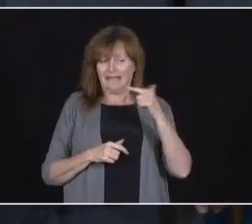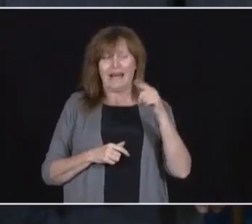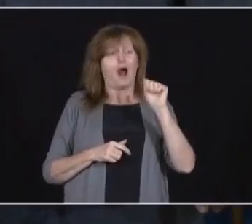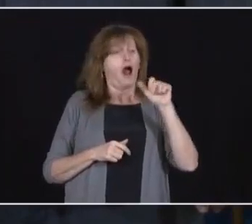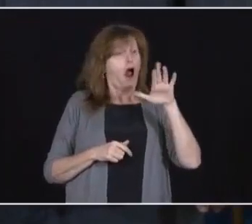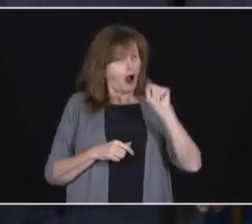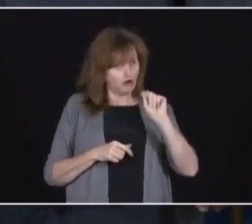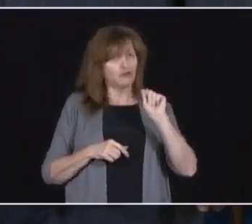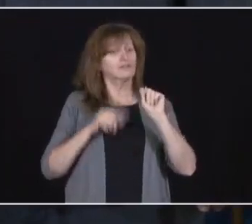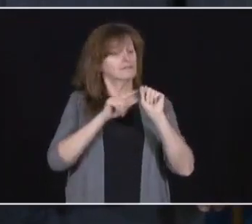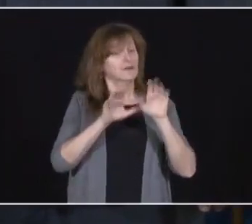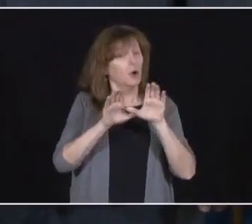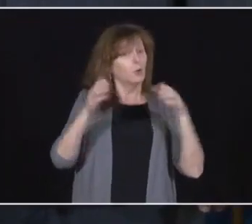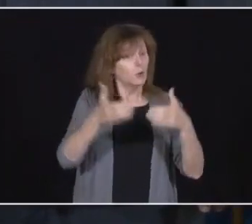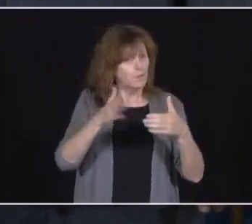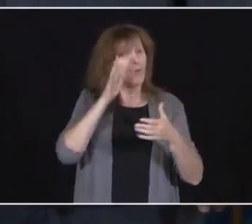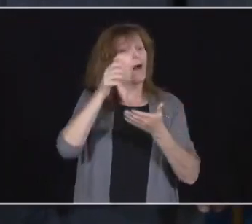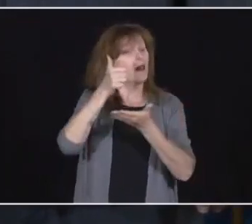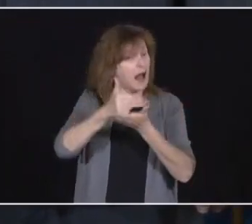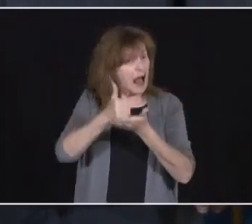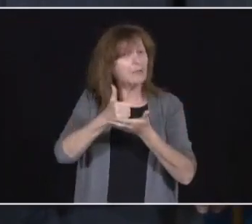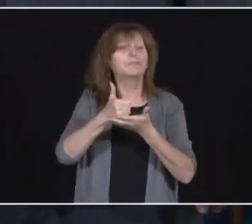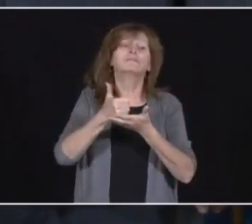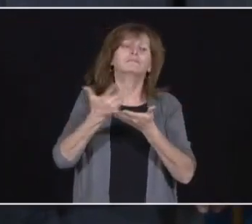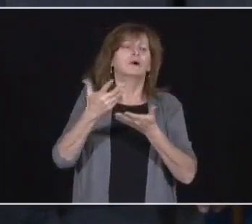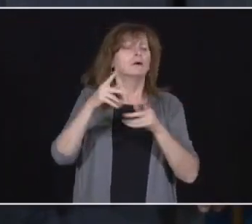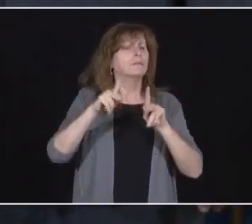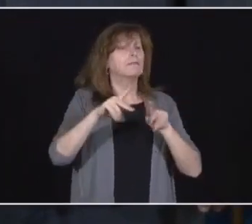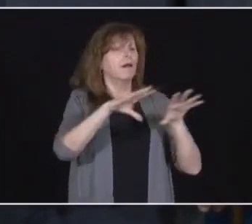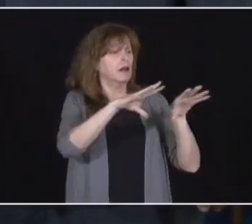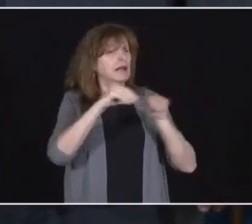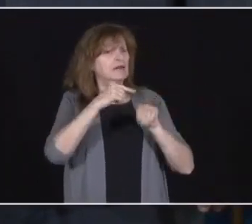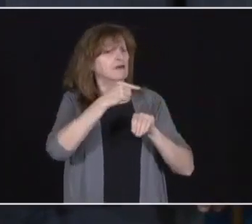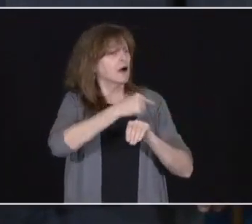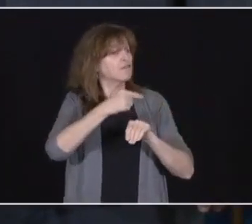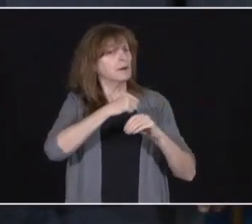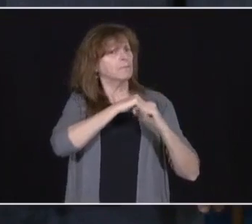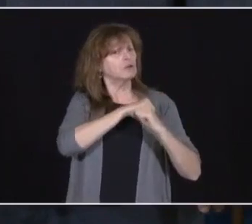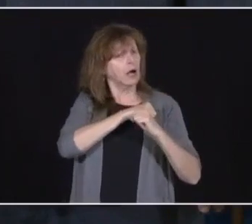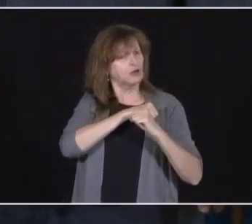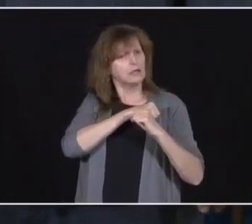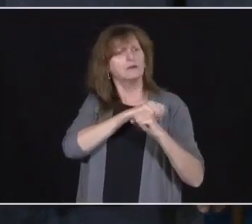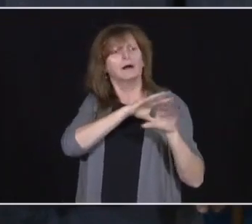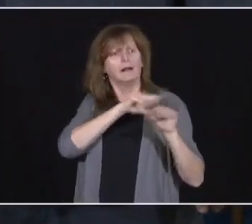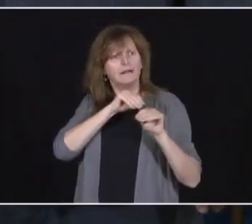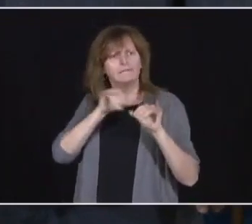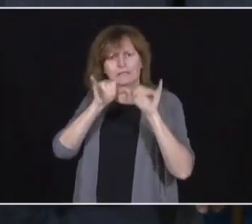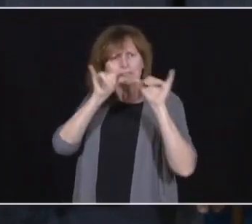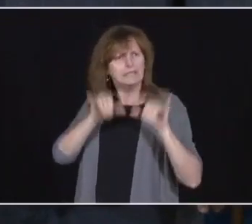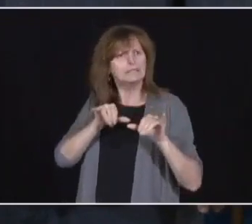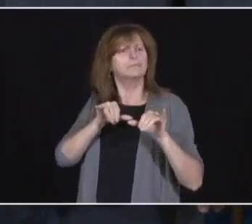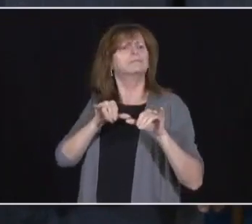Earthling art collective will help youth leading care of the justice system to access mentorship opportunities and develop new skill sets. And Ms.